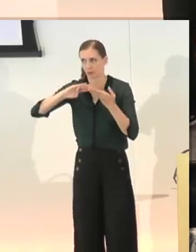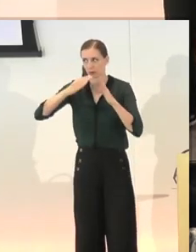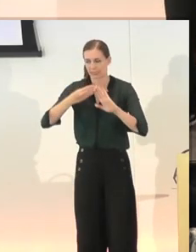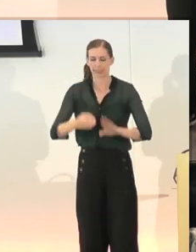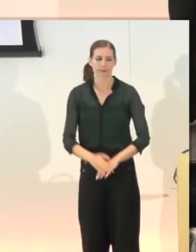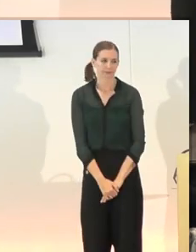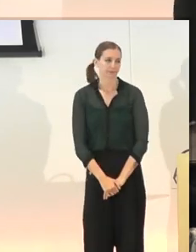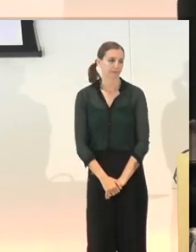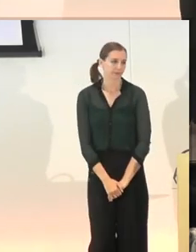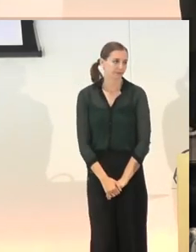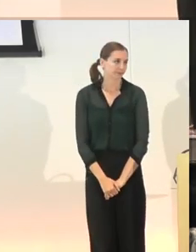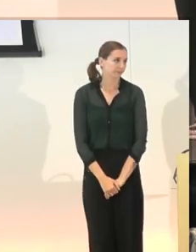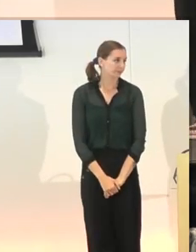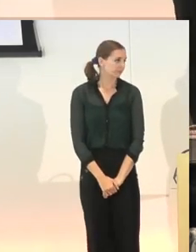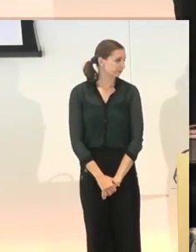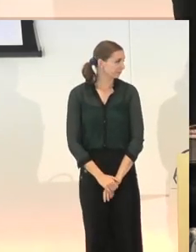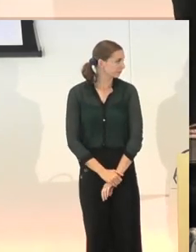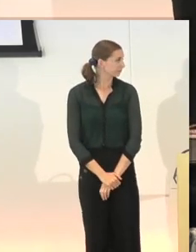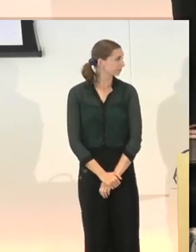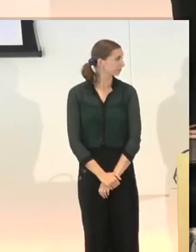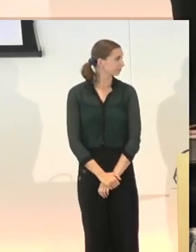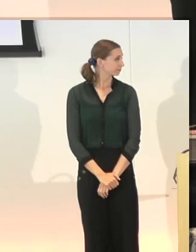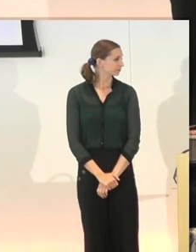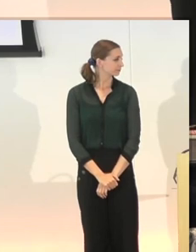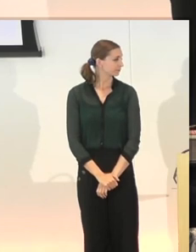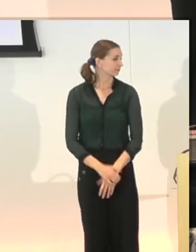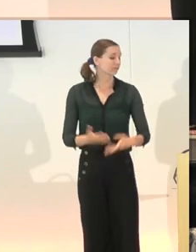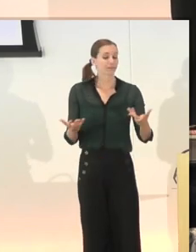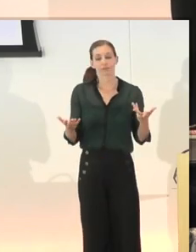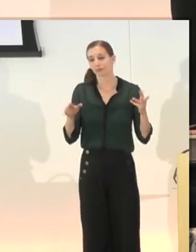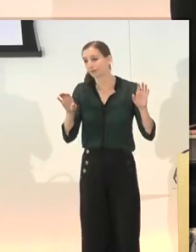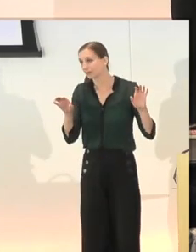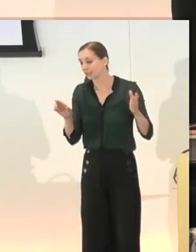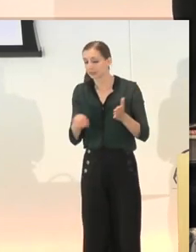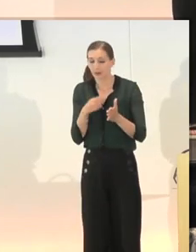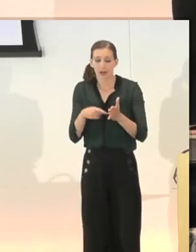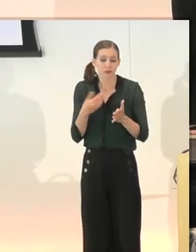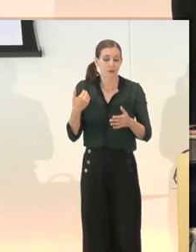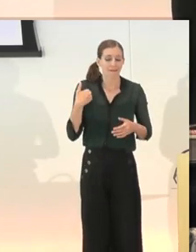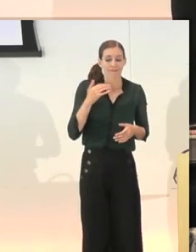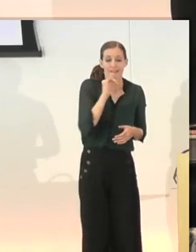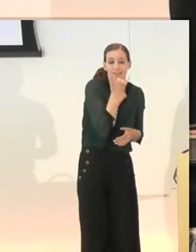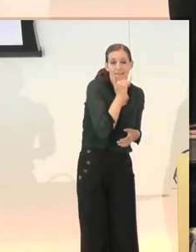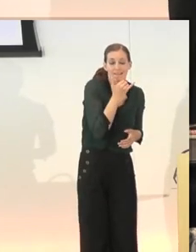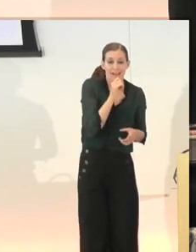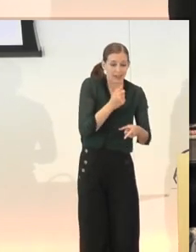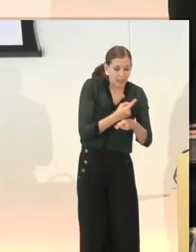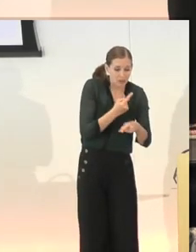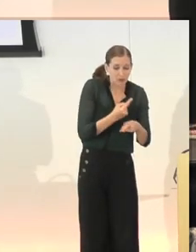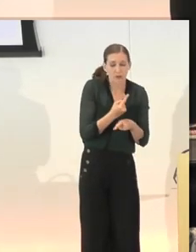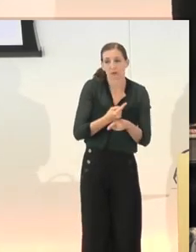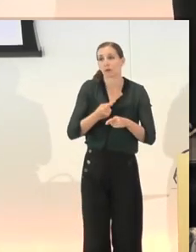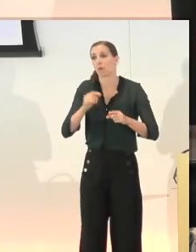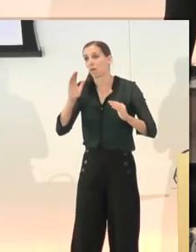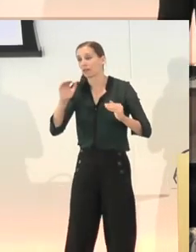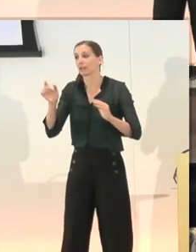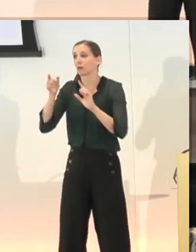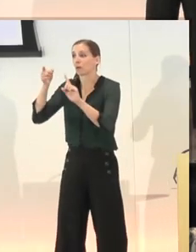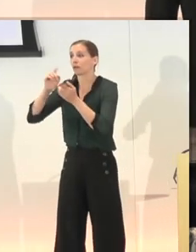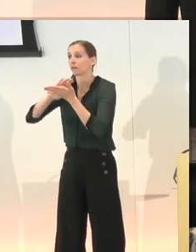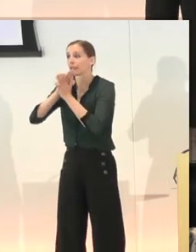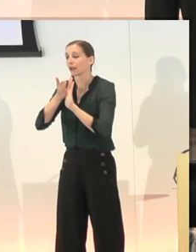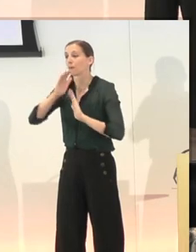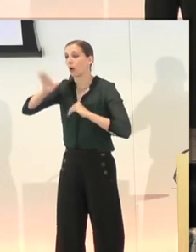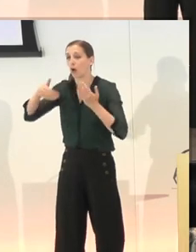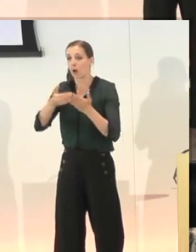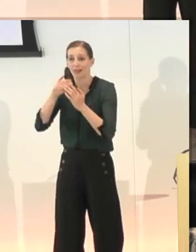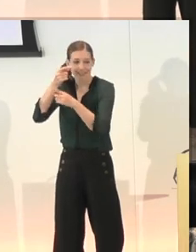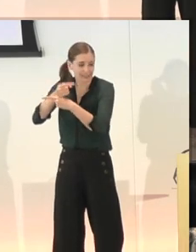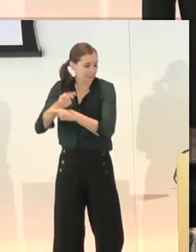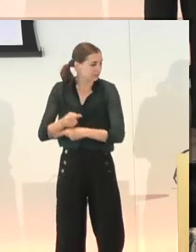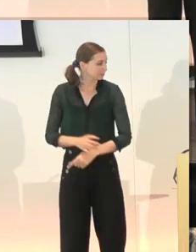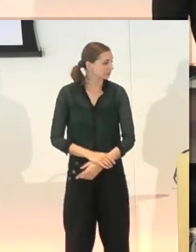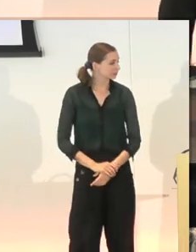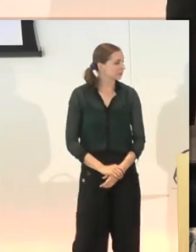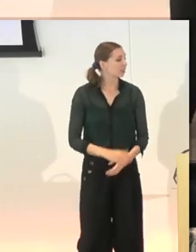Suitably accurate, it is all an accurate to form a question. Engaging emotionally